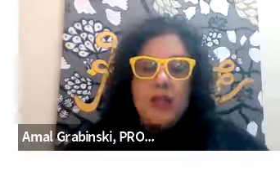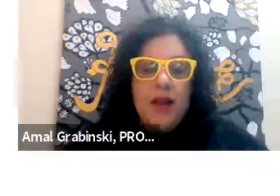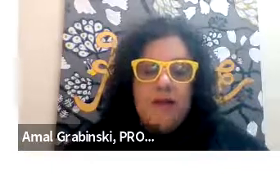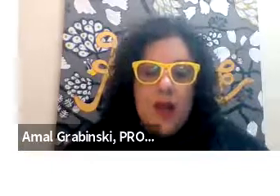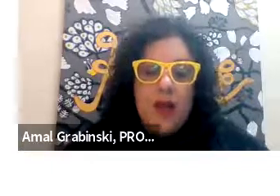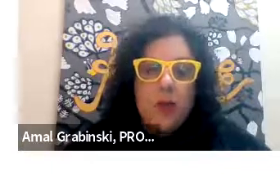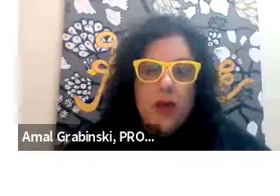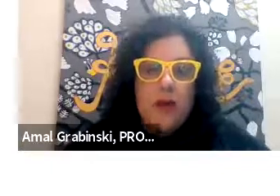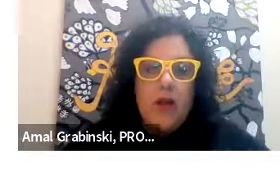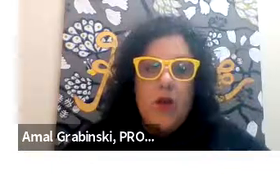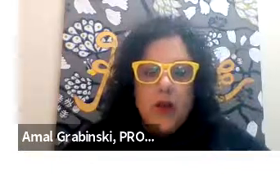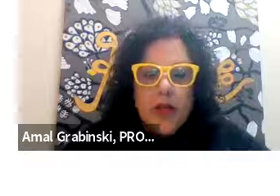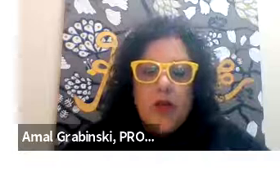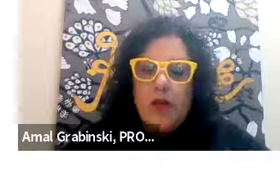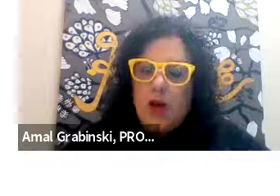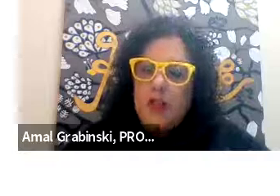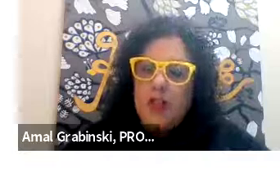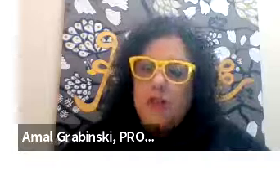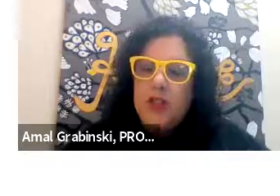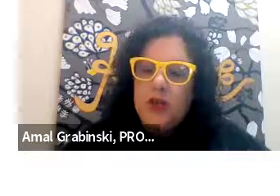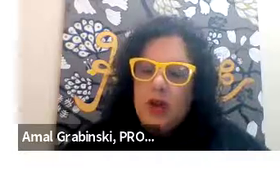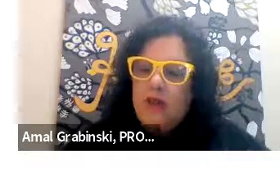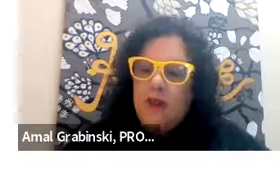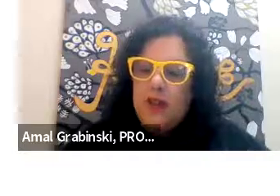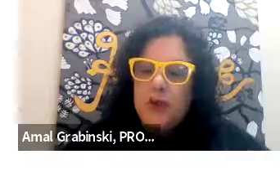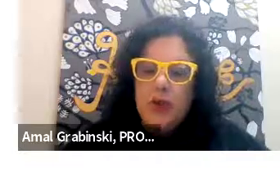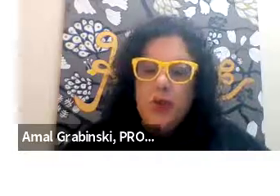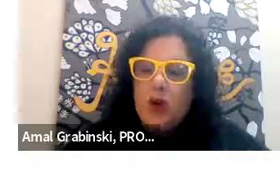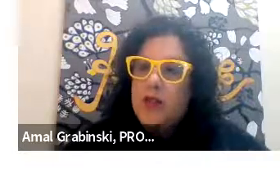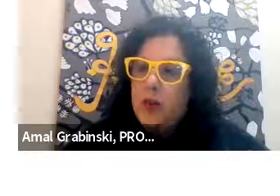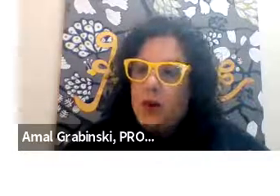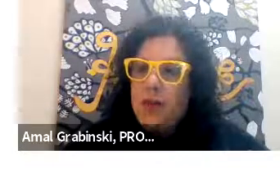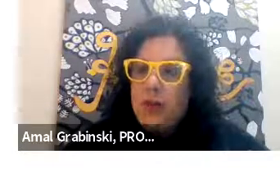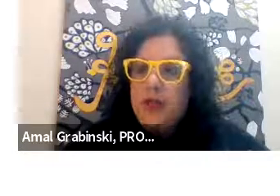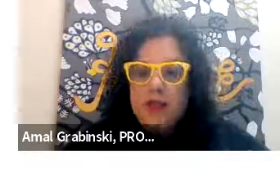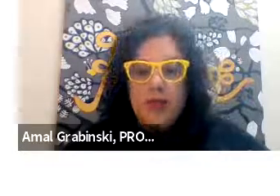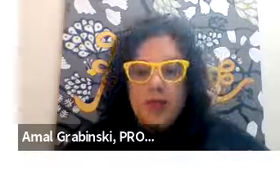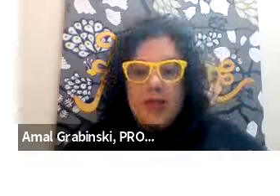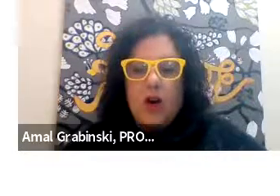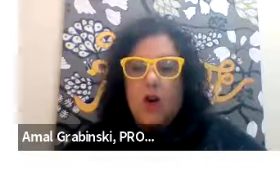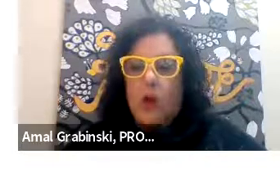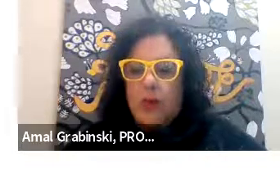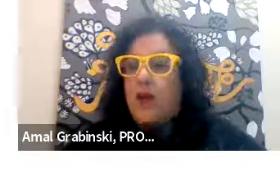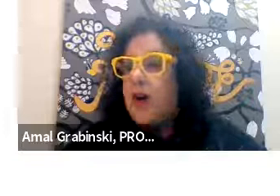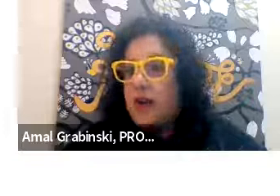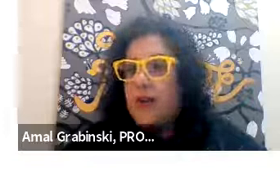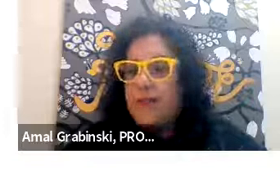Amal Grabinski, PROVAIL (she/her): And so my final point, we need to acknowledge that the majority of individuals who work supporting people with disabilities are women of color.